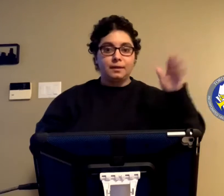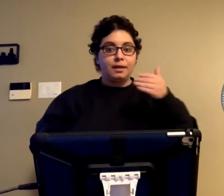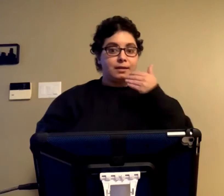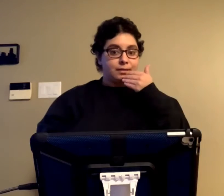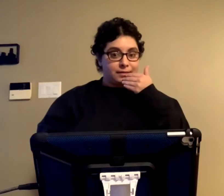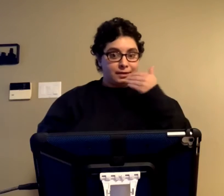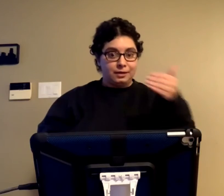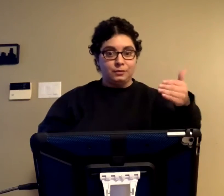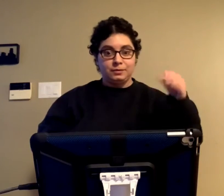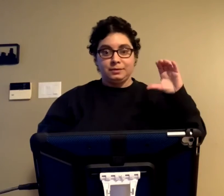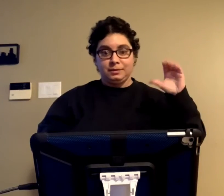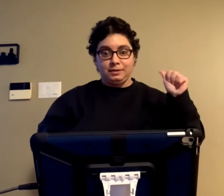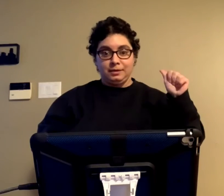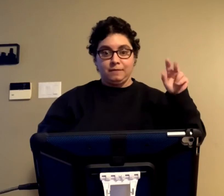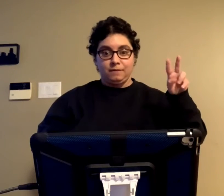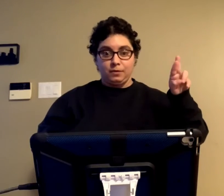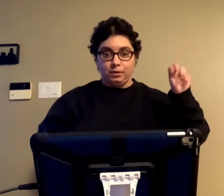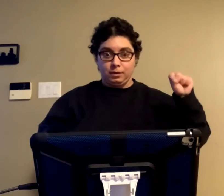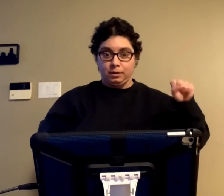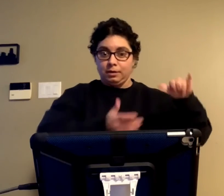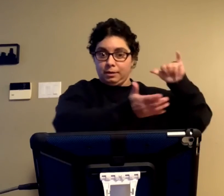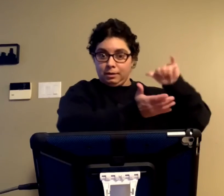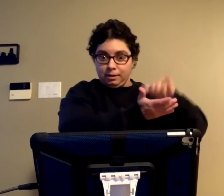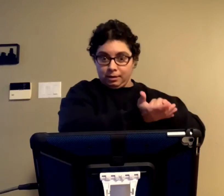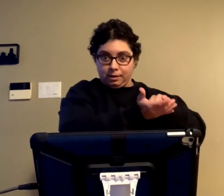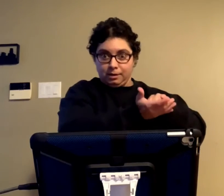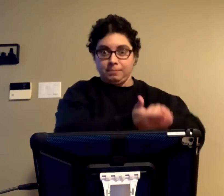Thank you CAV-VRS... please hang up.